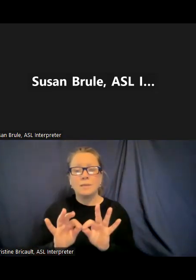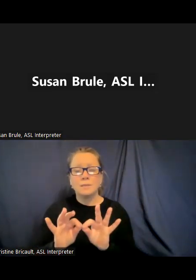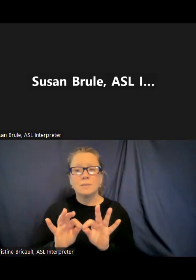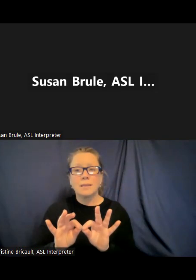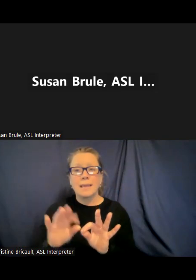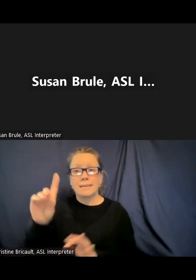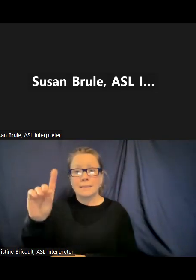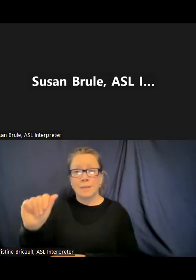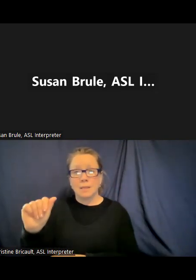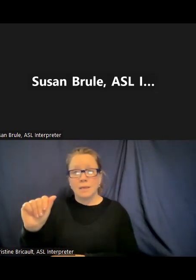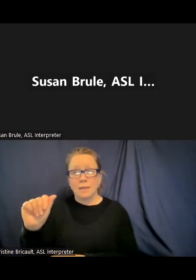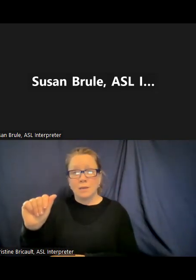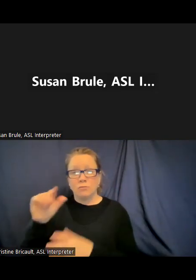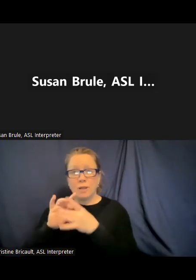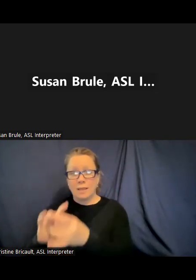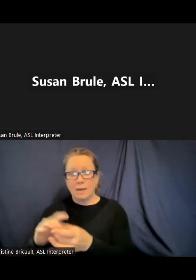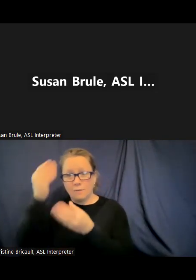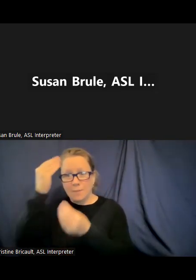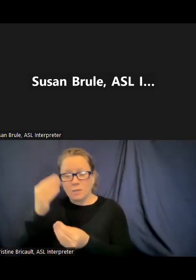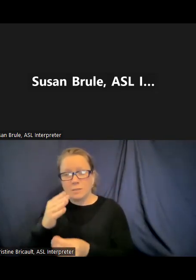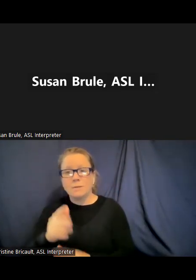confidential from other employees.